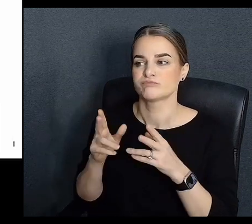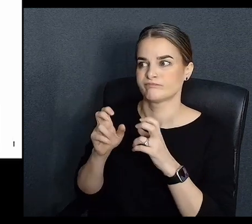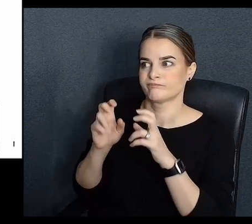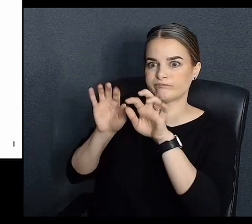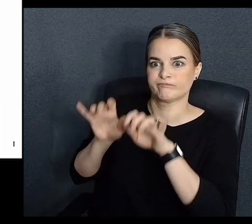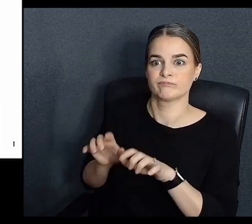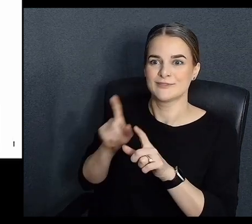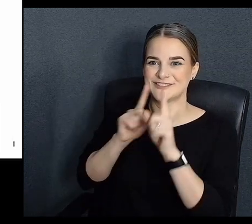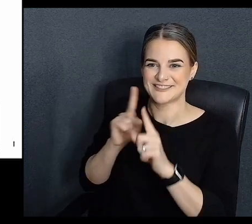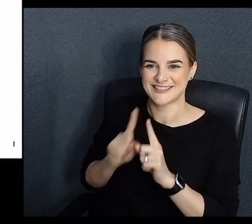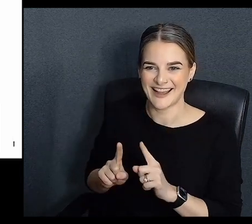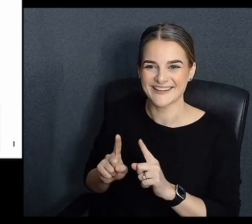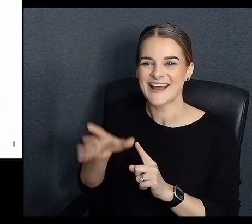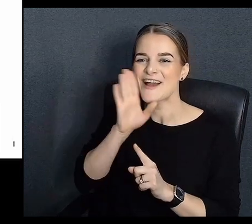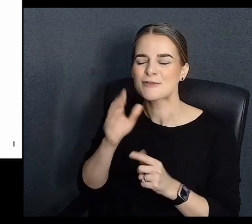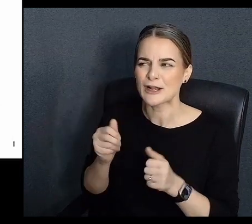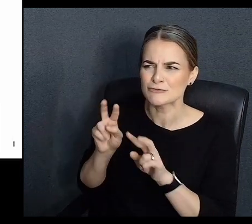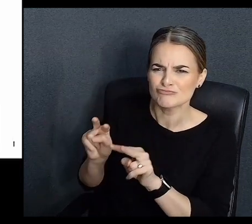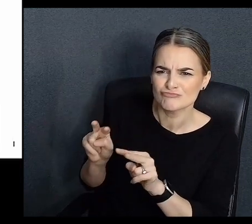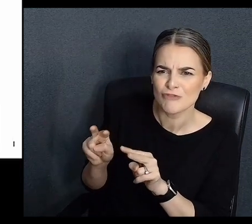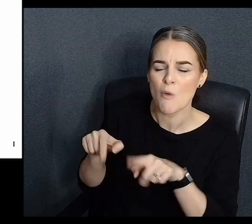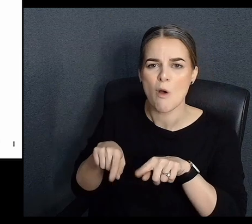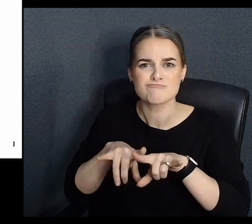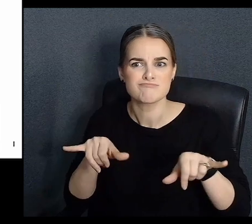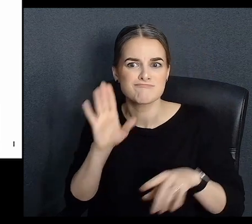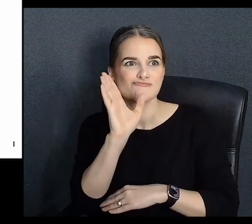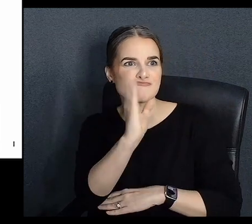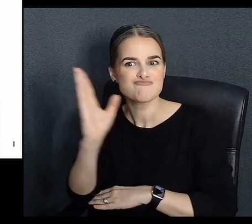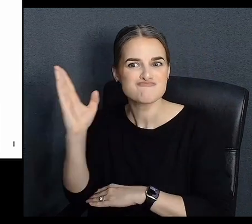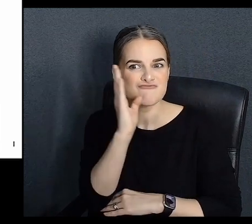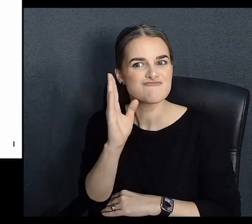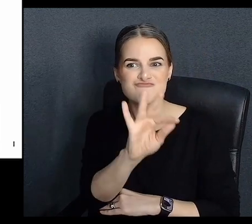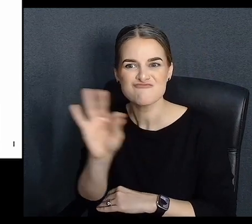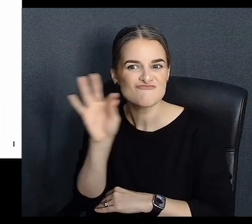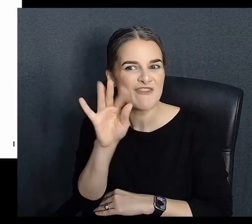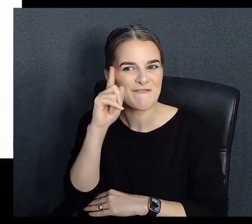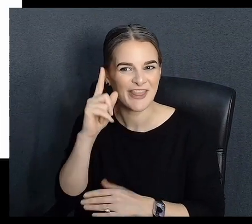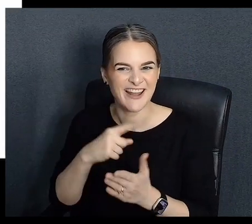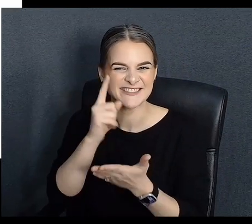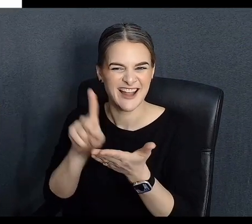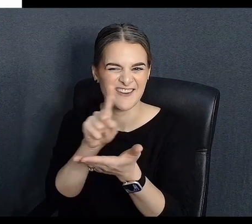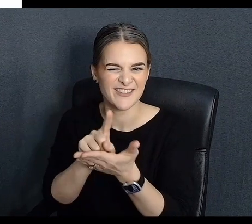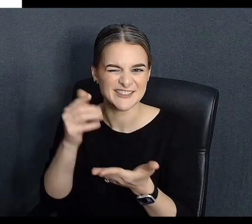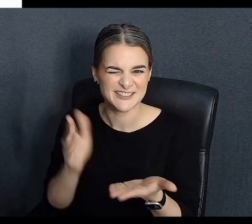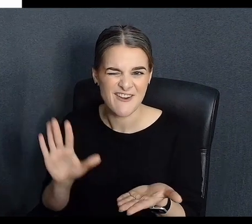and I'm going to try to keep an eye on that while I'm talking at you for the next hour or so.